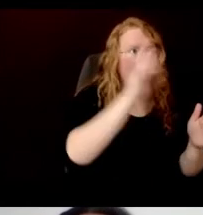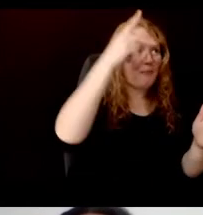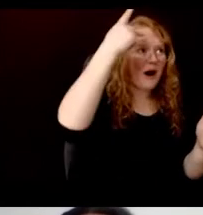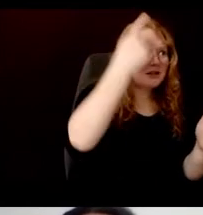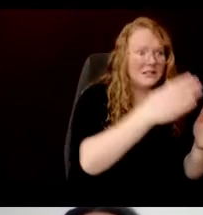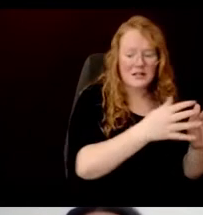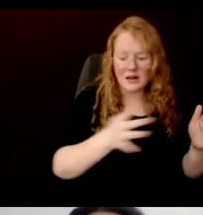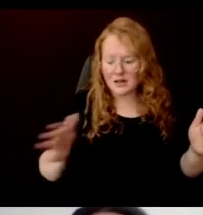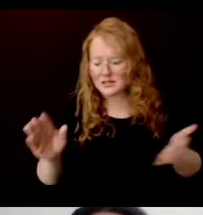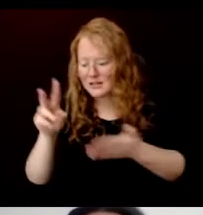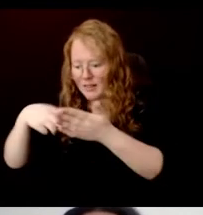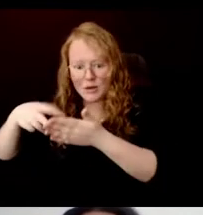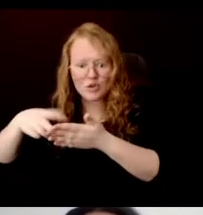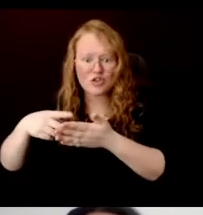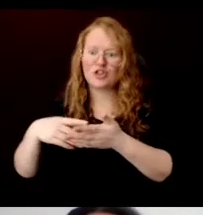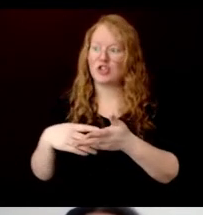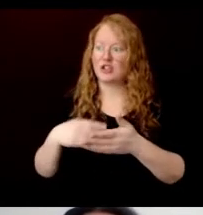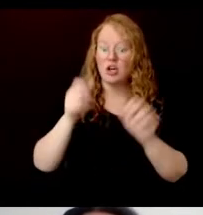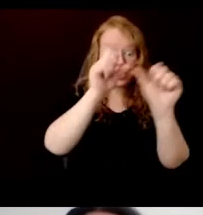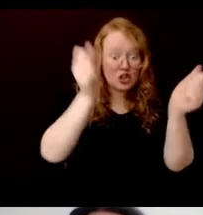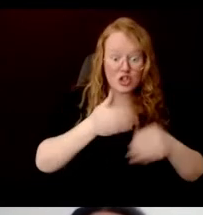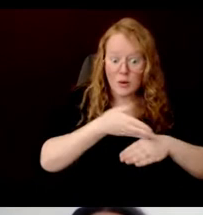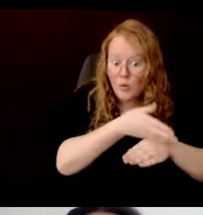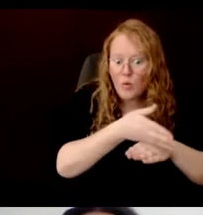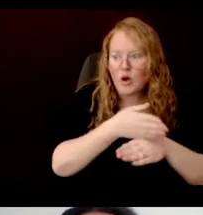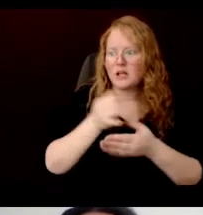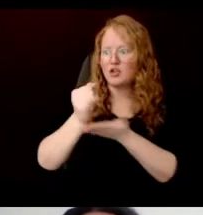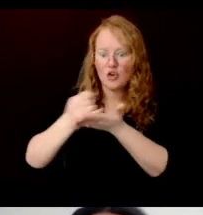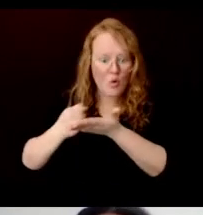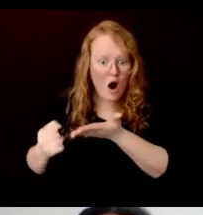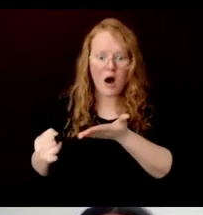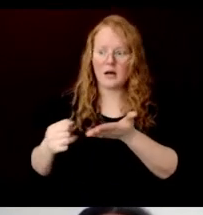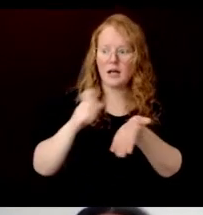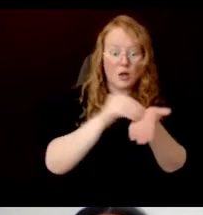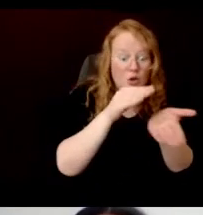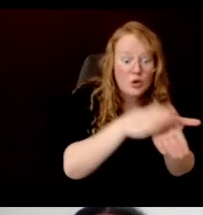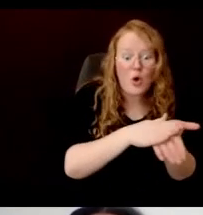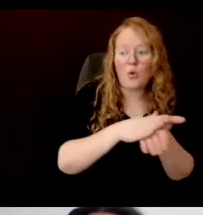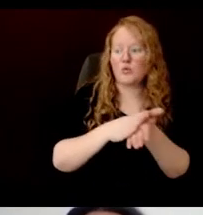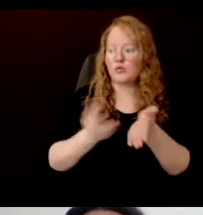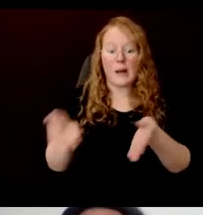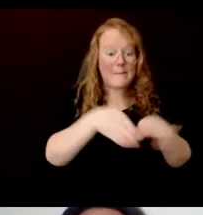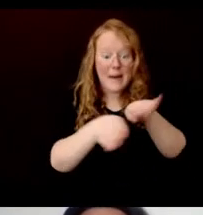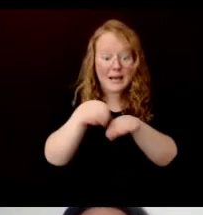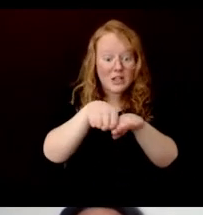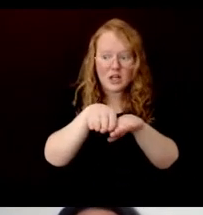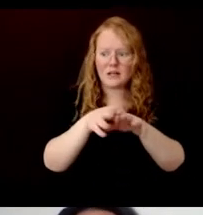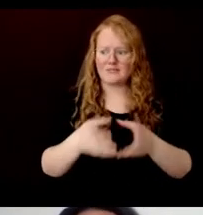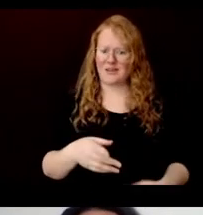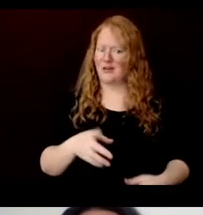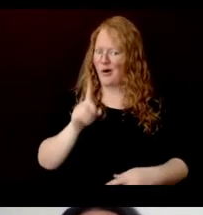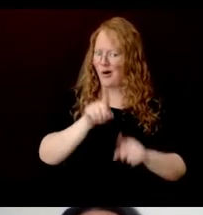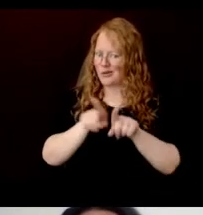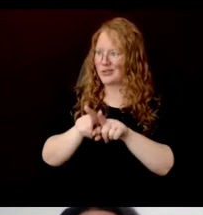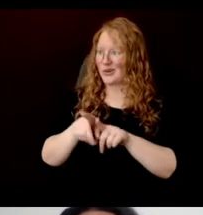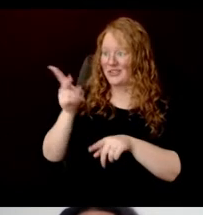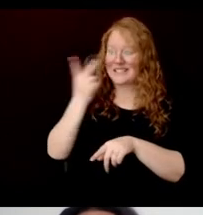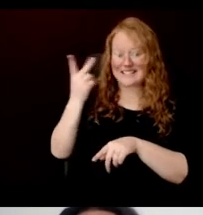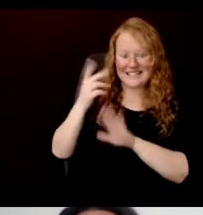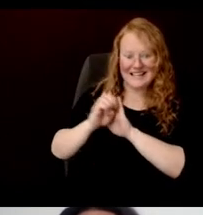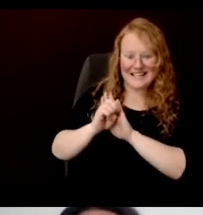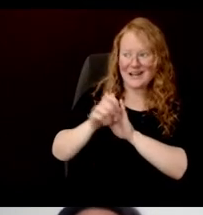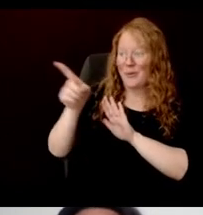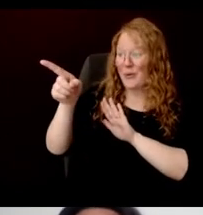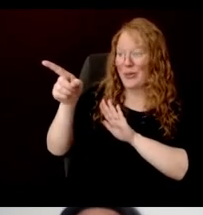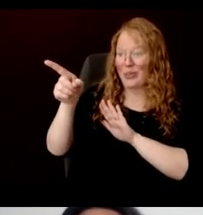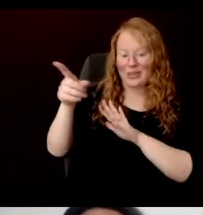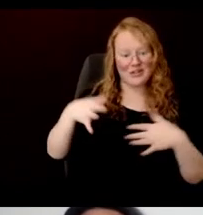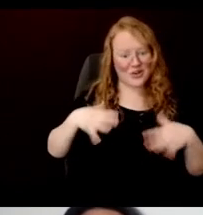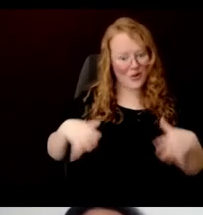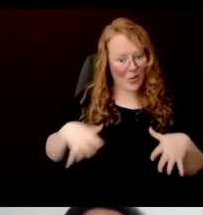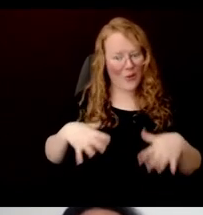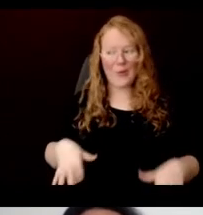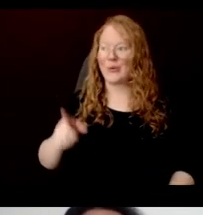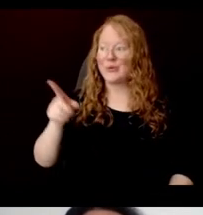We use it to shape wood, for drawing, for taking notes, for packaging, even for wearing as you can see in the example of the shirt made from bark cloth in the lower right.